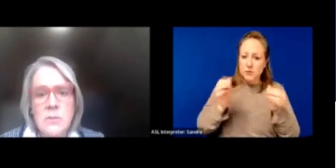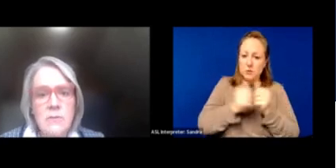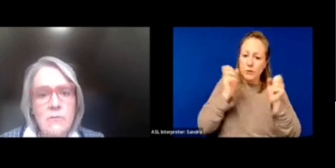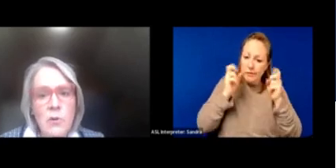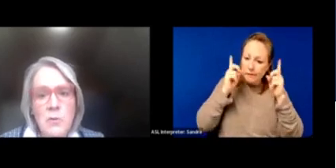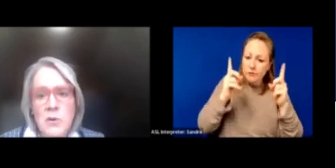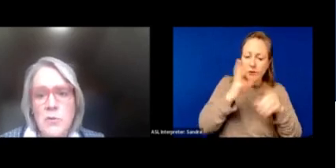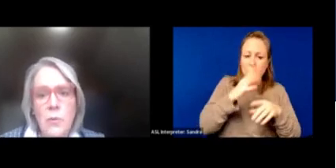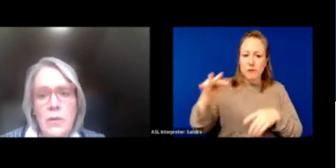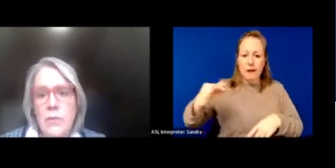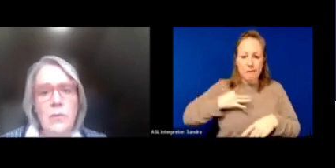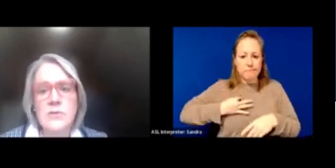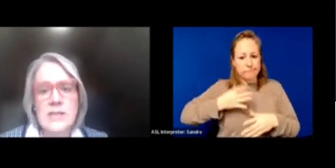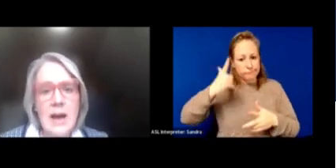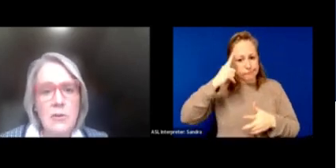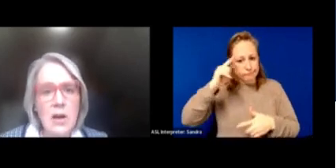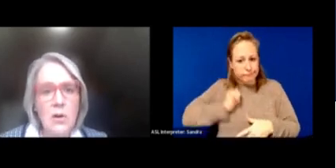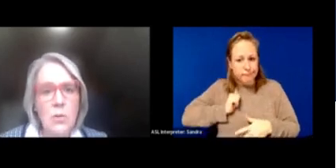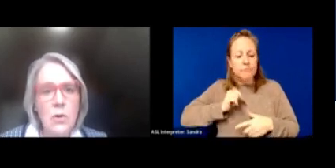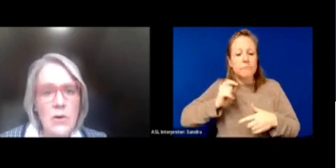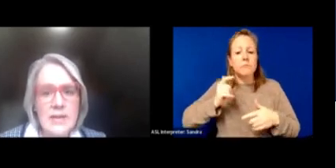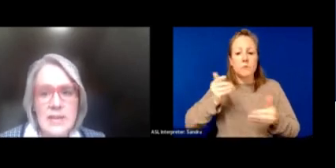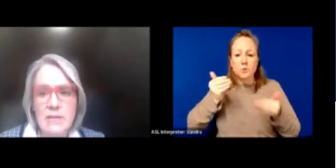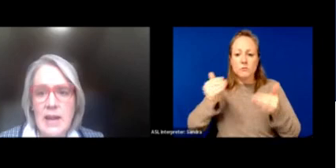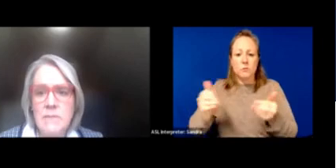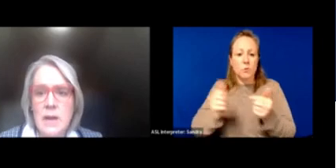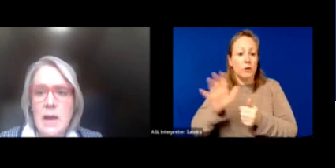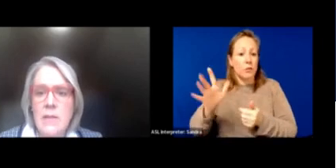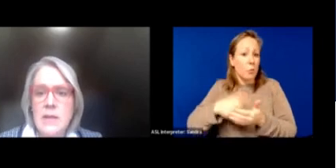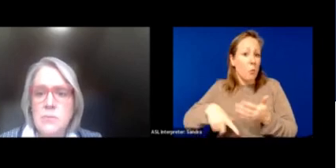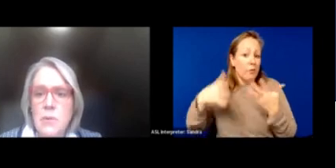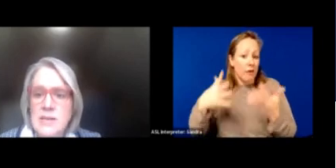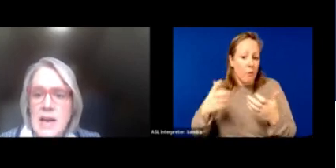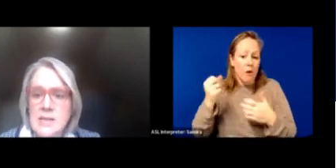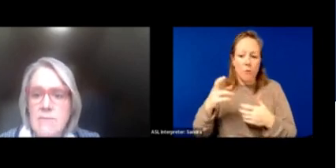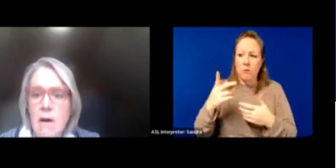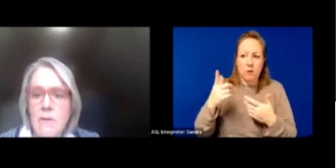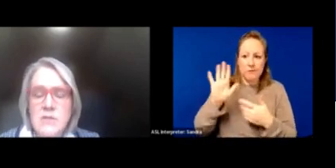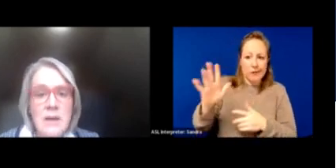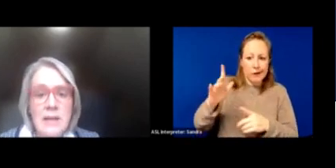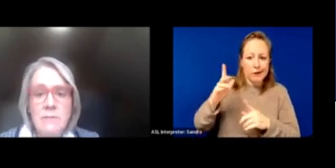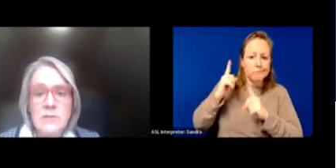to move forward with their desired go or activity. This process involves meaningful